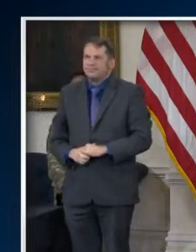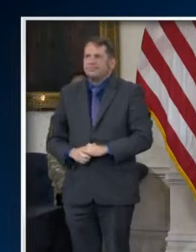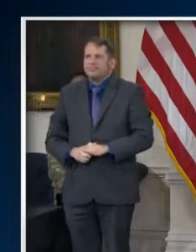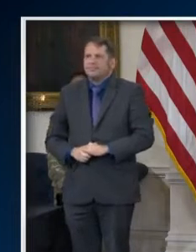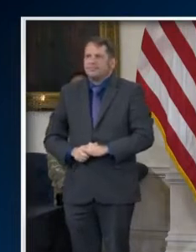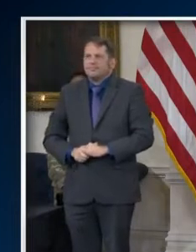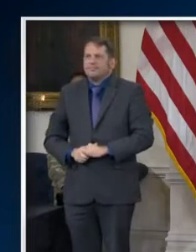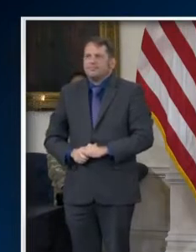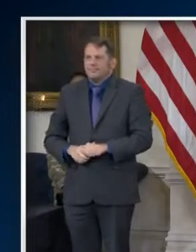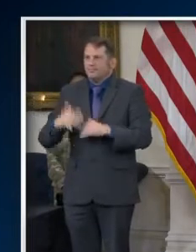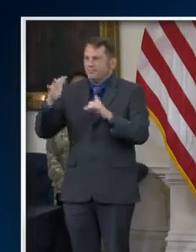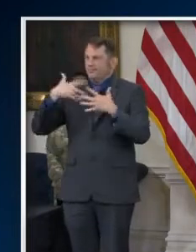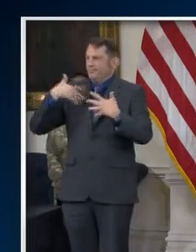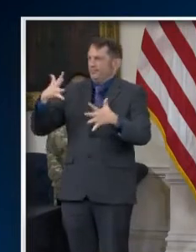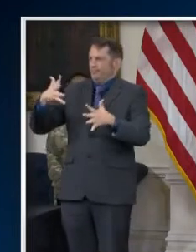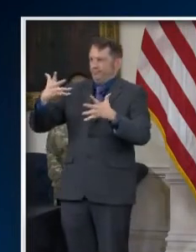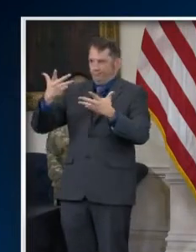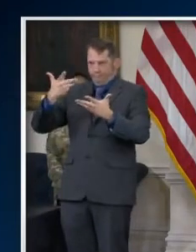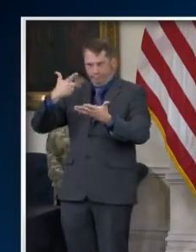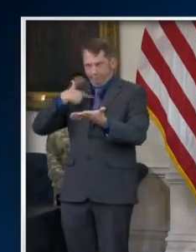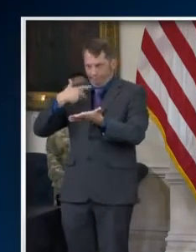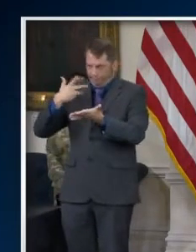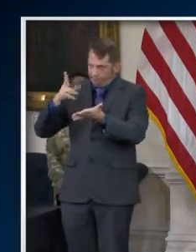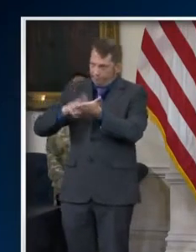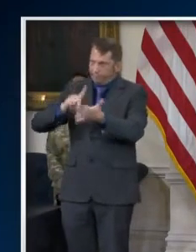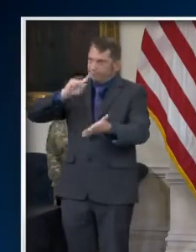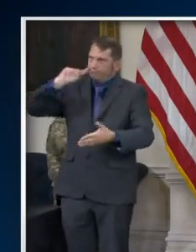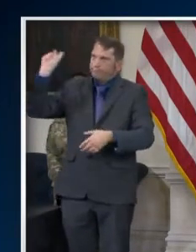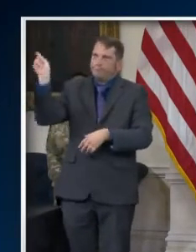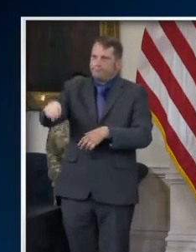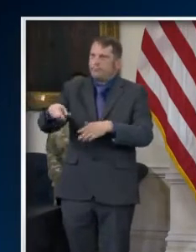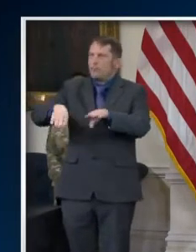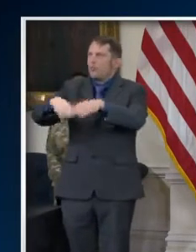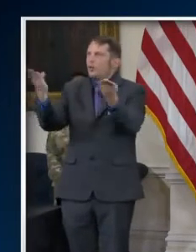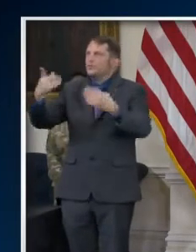TODAY I SIGNED AN EXECUTIVE ORDER TO AUTHORIZE THE REOPENING